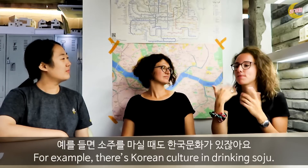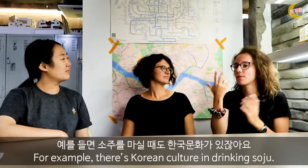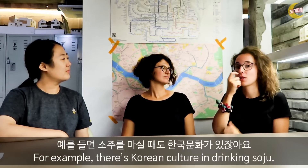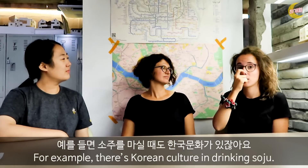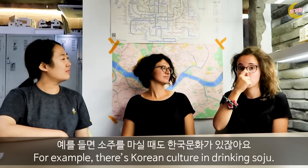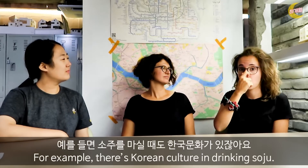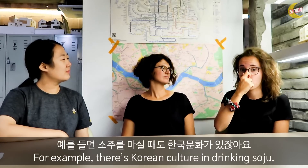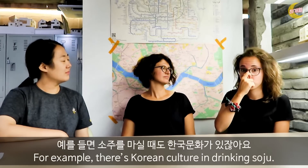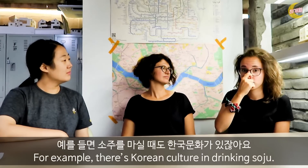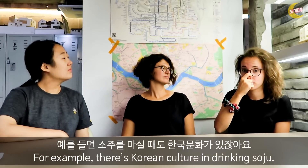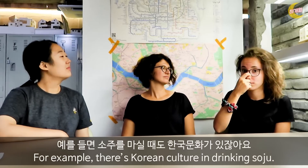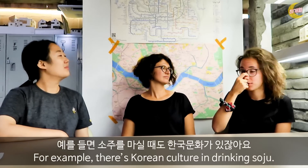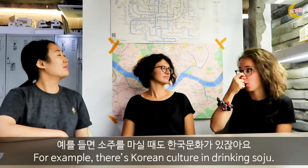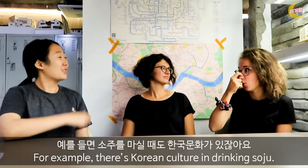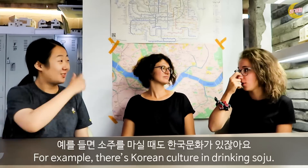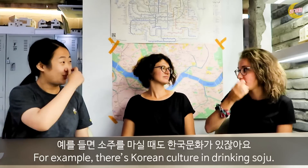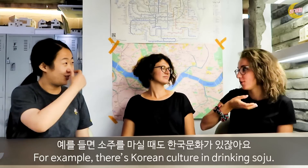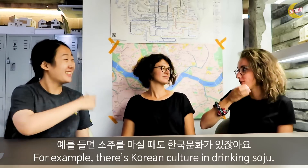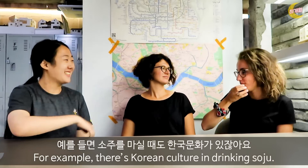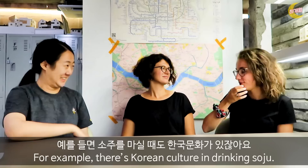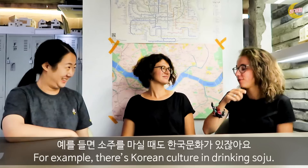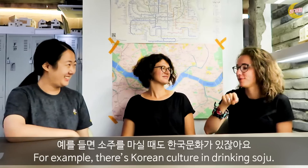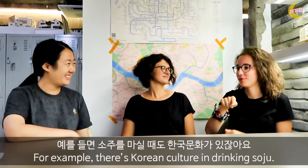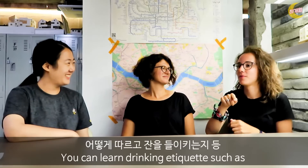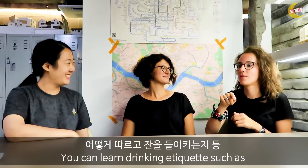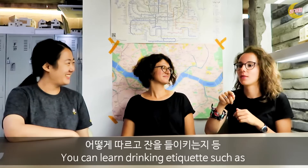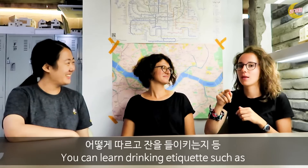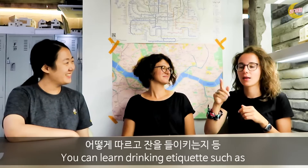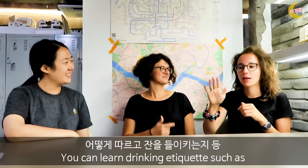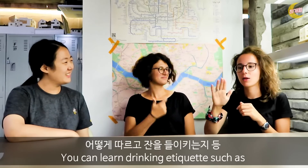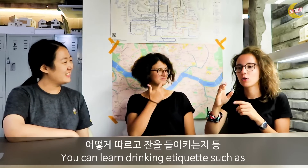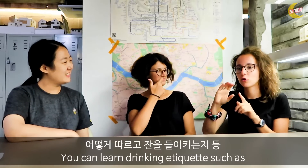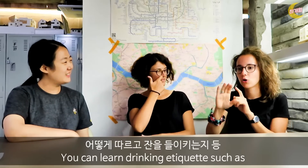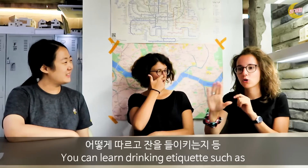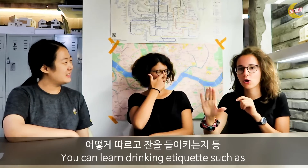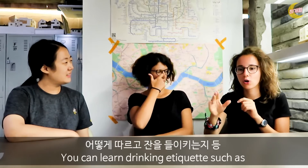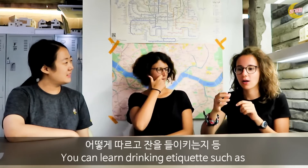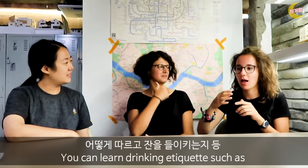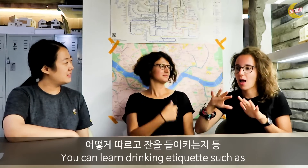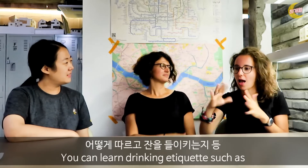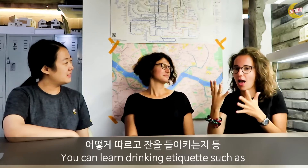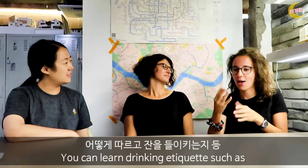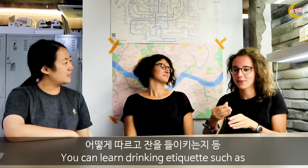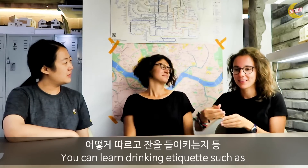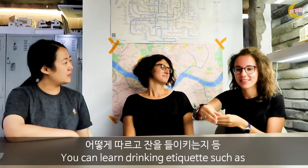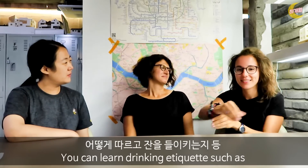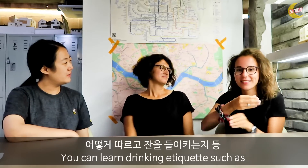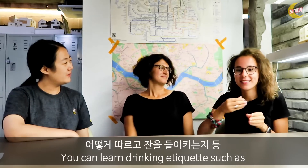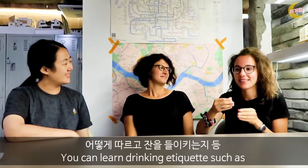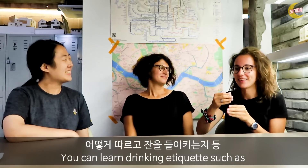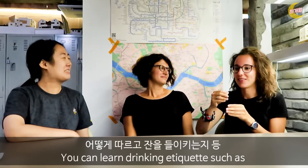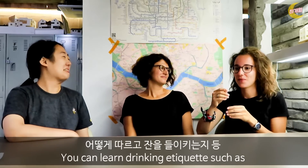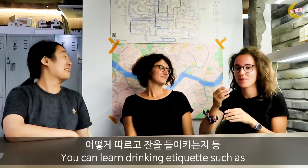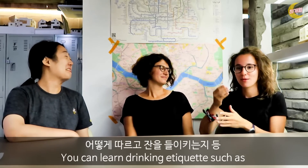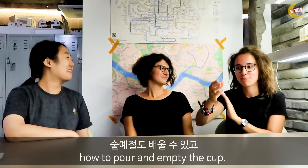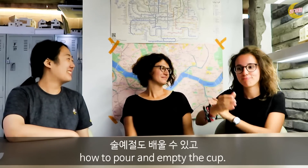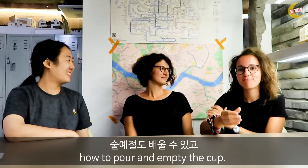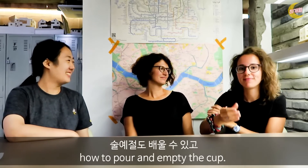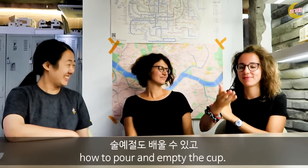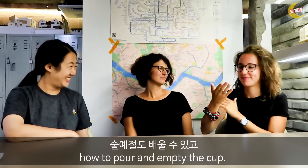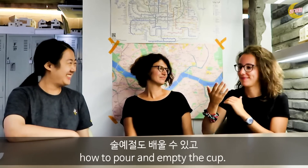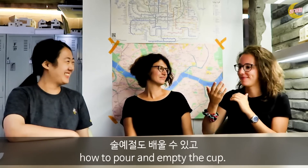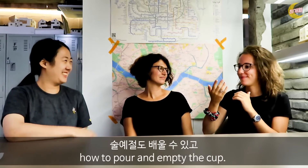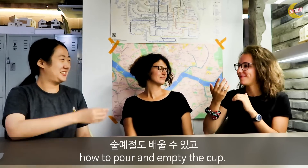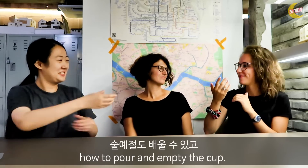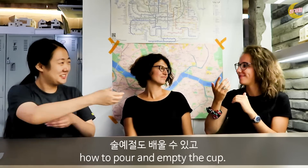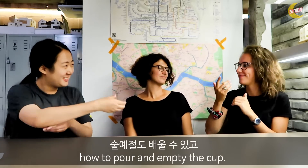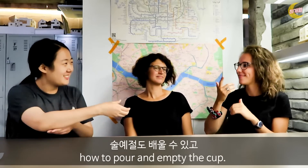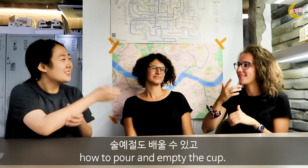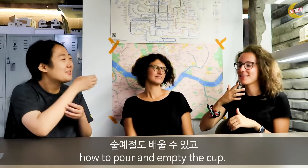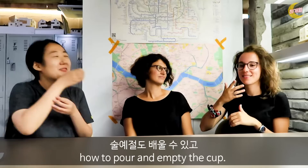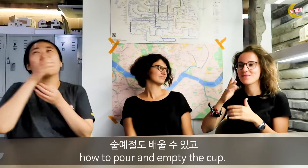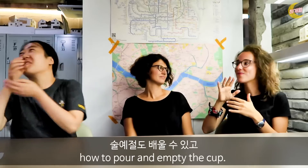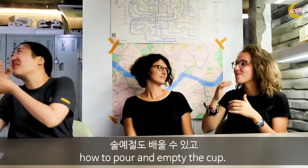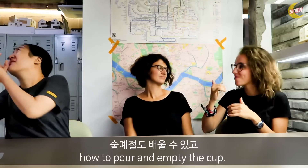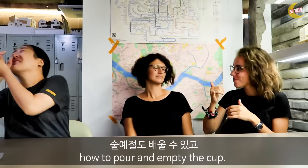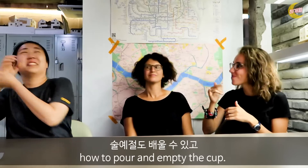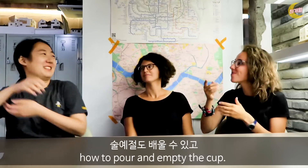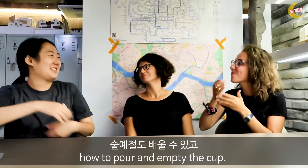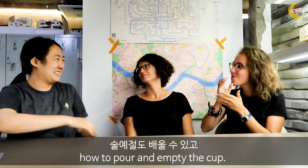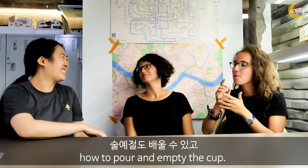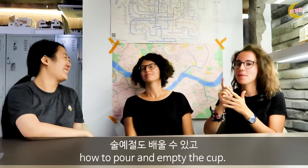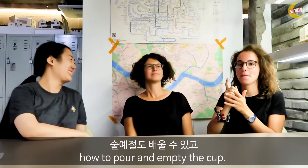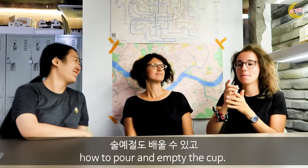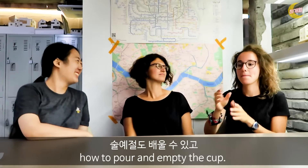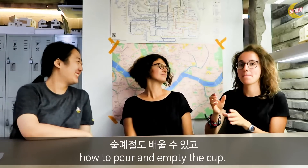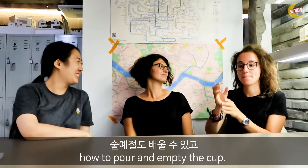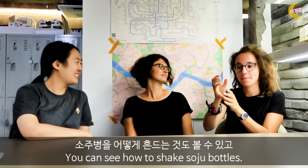For example, there’s Korean culture in drinking soju. You can learn drinking etiquette such as how to pour and empty the cup.